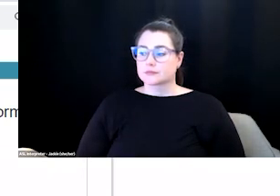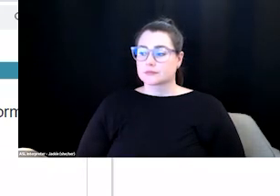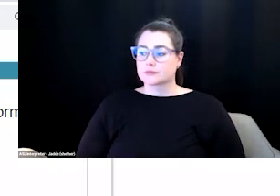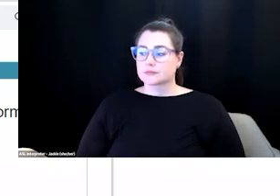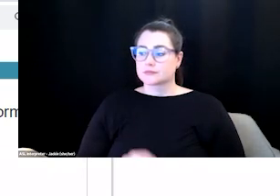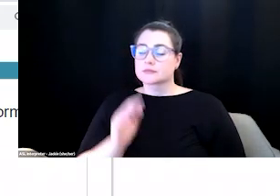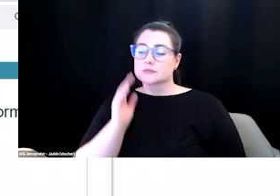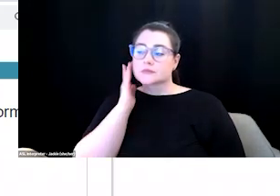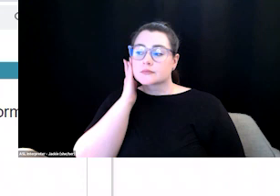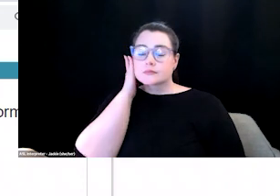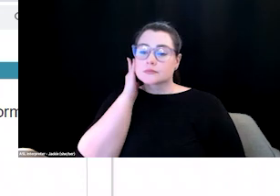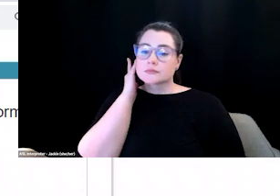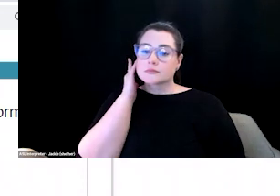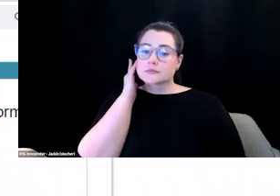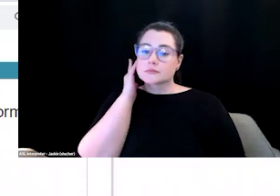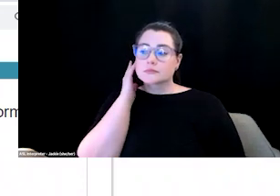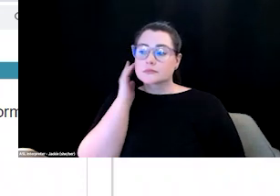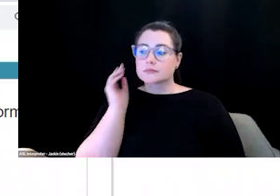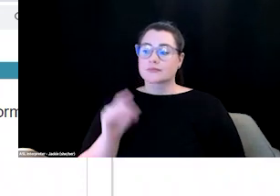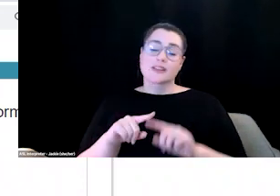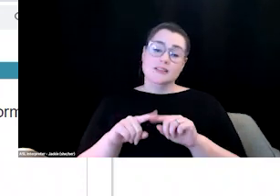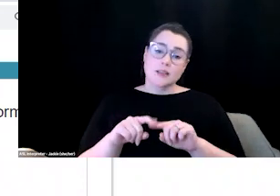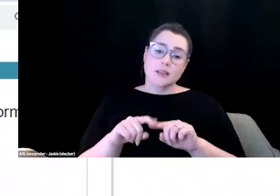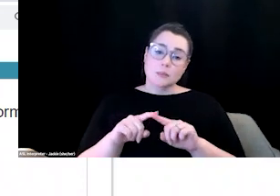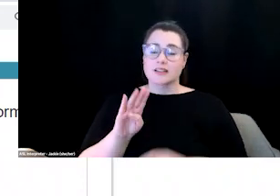You know, depending on your browser, this might not look the same.